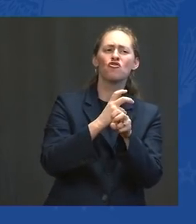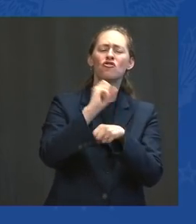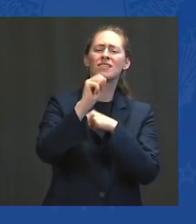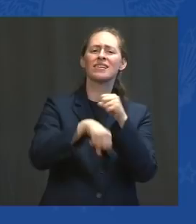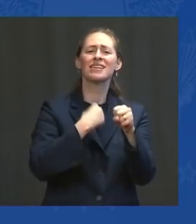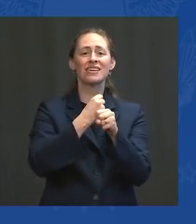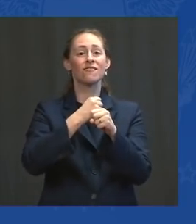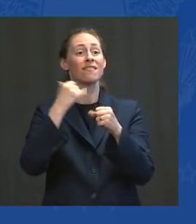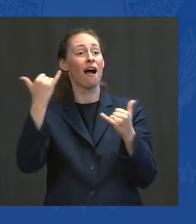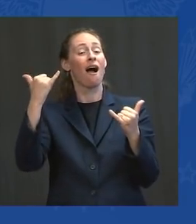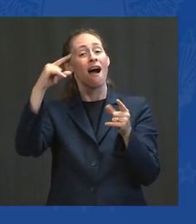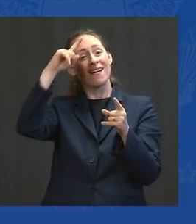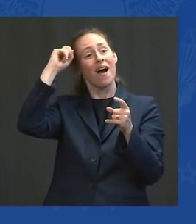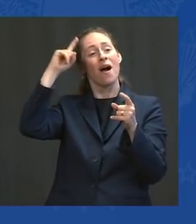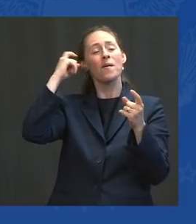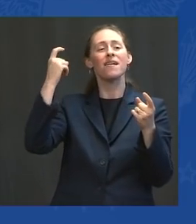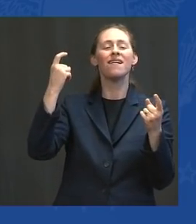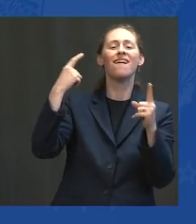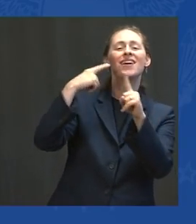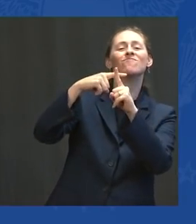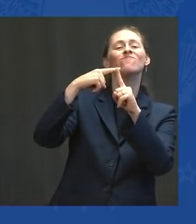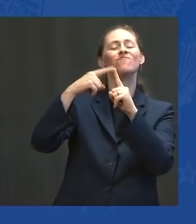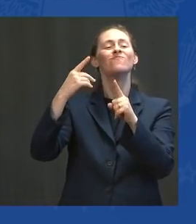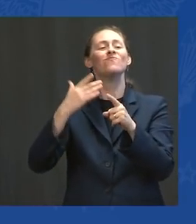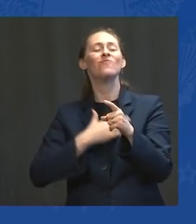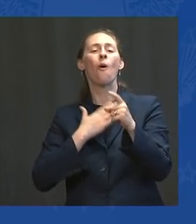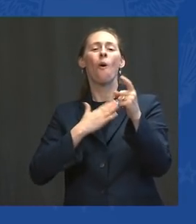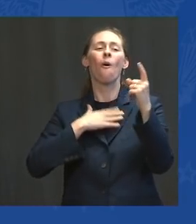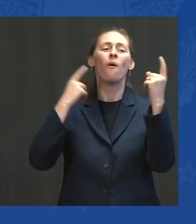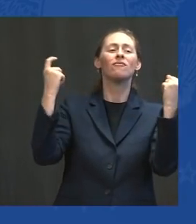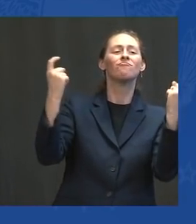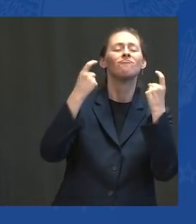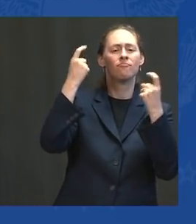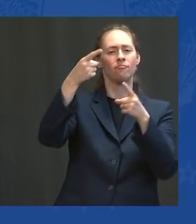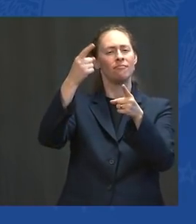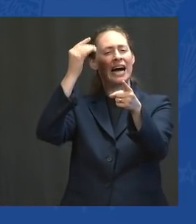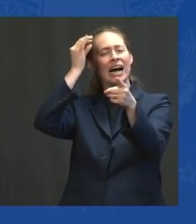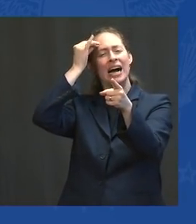Think about where you were -- where you were last year, where you are today;